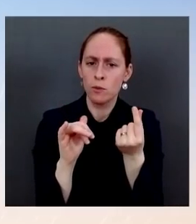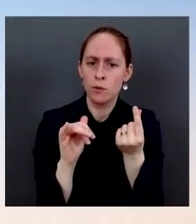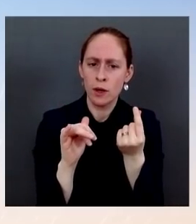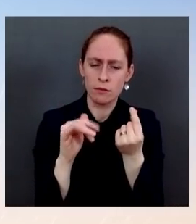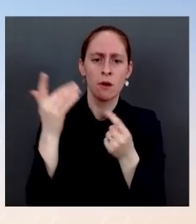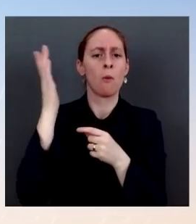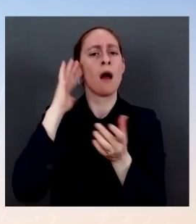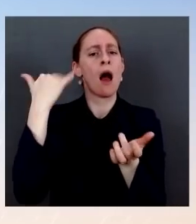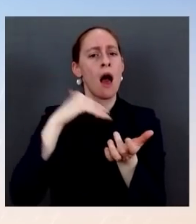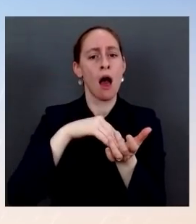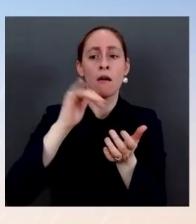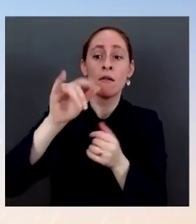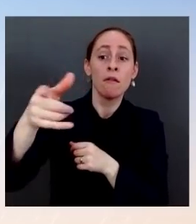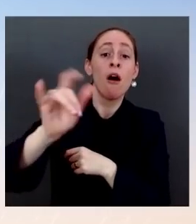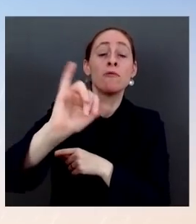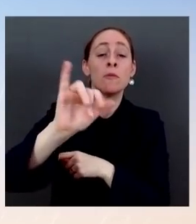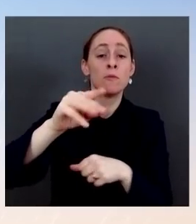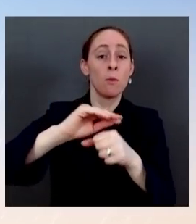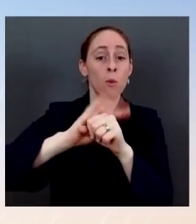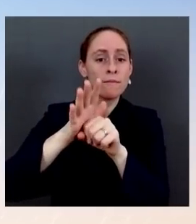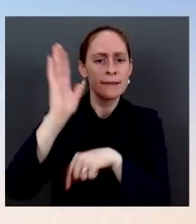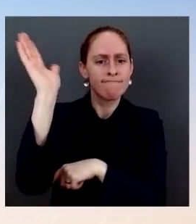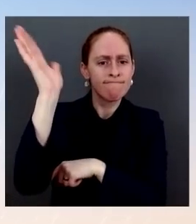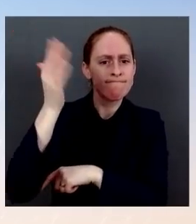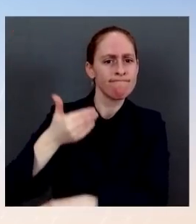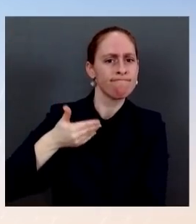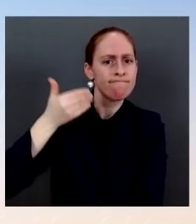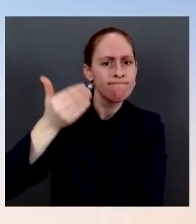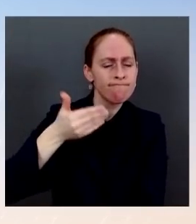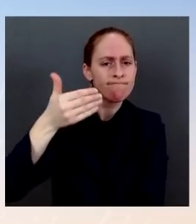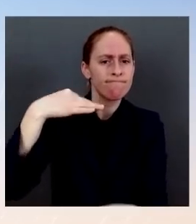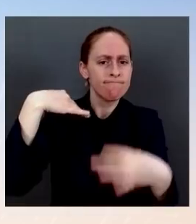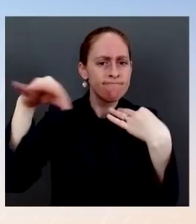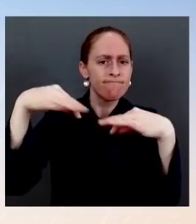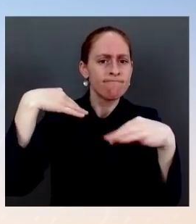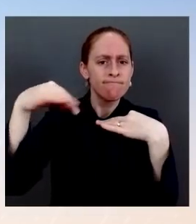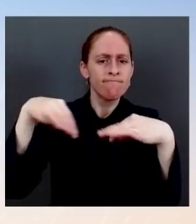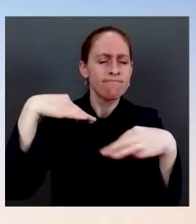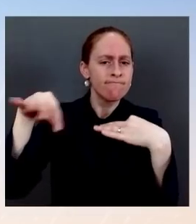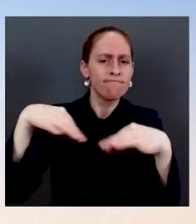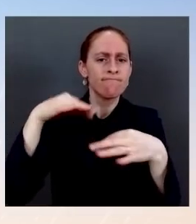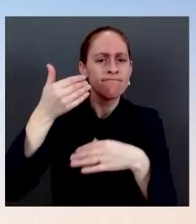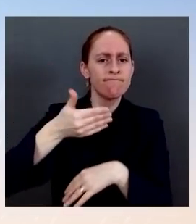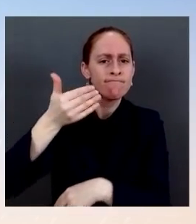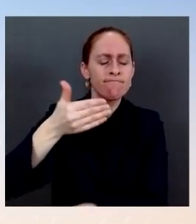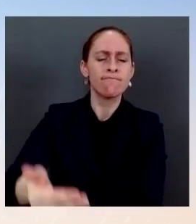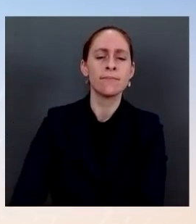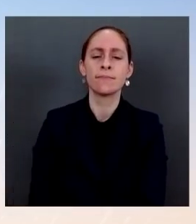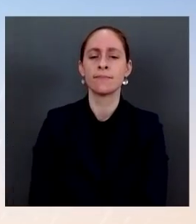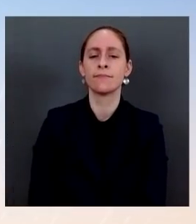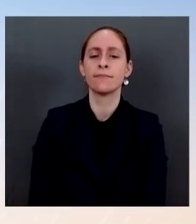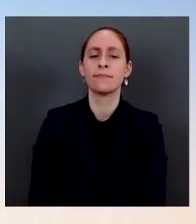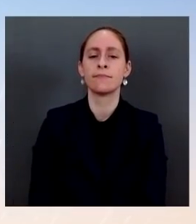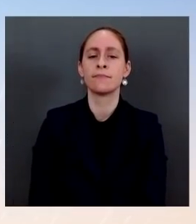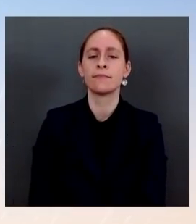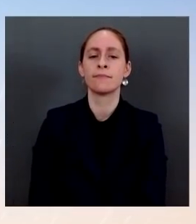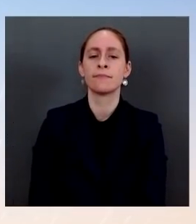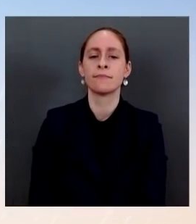local, Tribal, and territorial health officials. And so we've taken a number of rapid steps as soon as we knew that this was a variant,